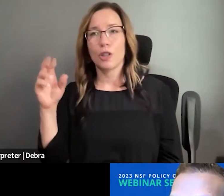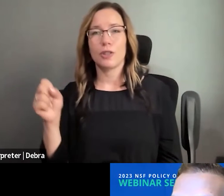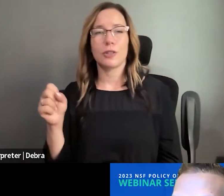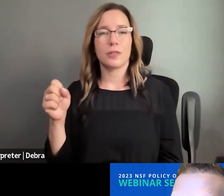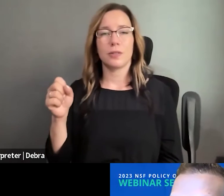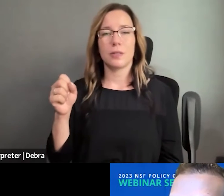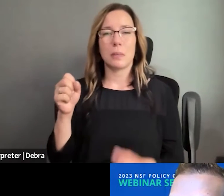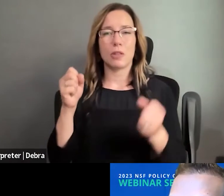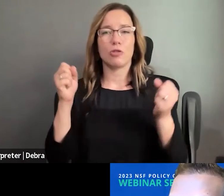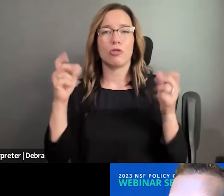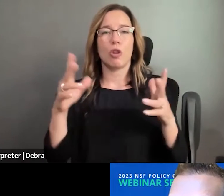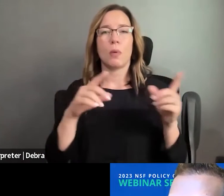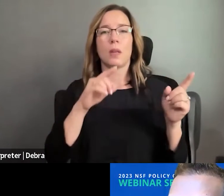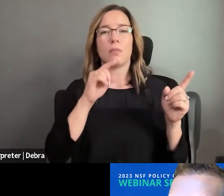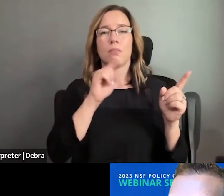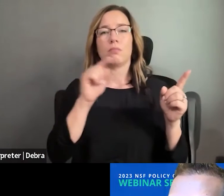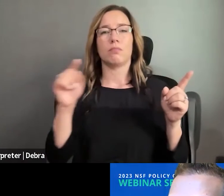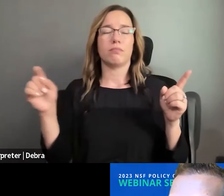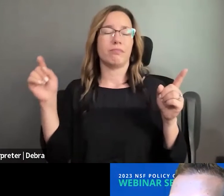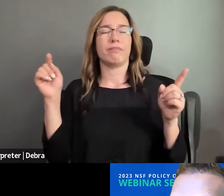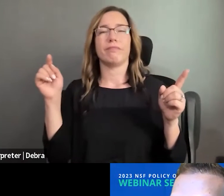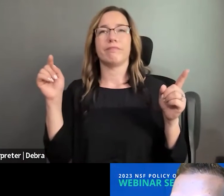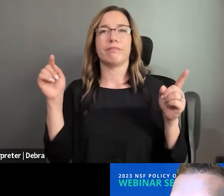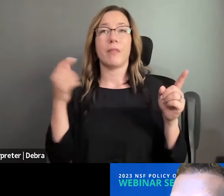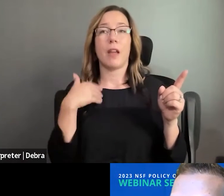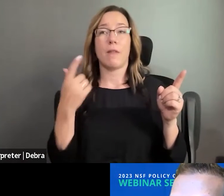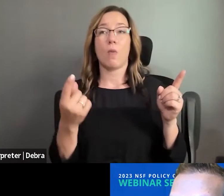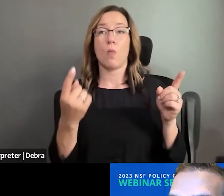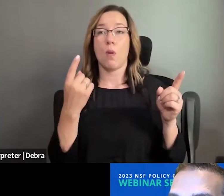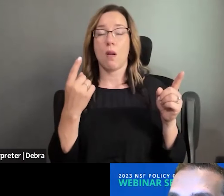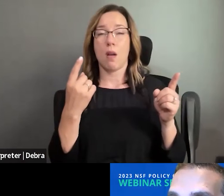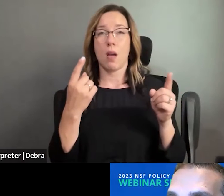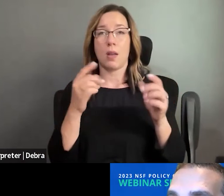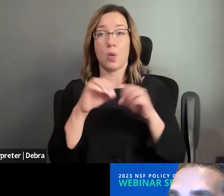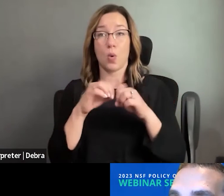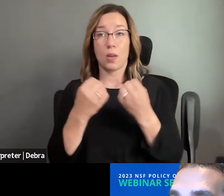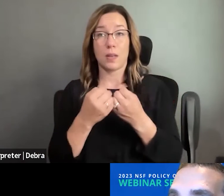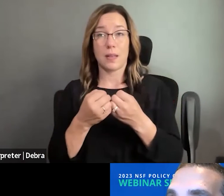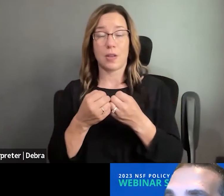many institutions that will have one organization that serves as the organization